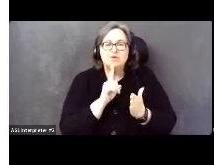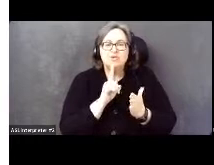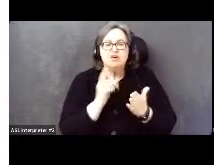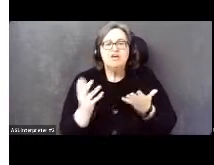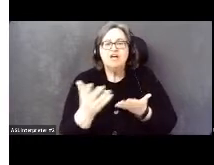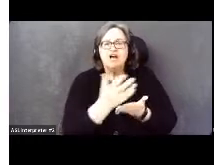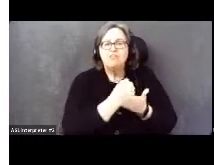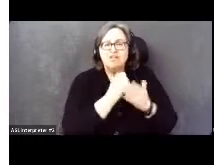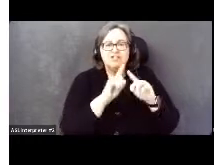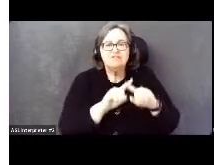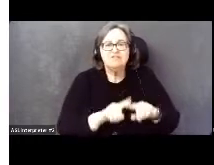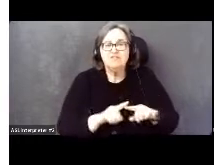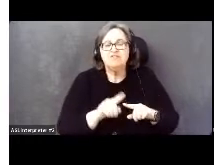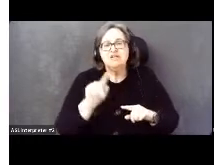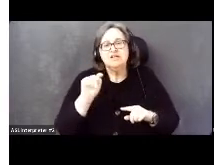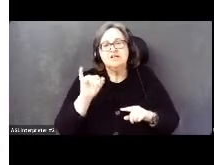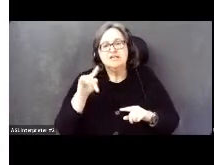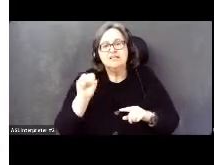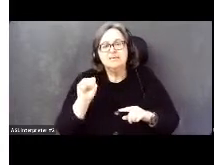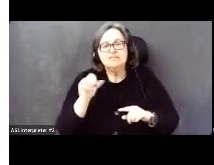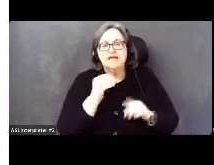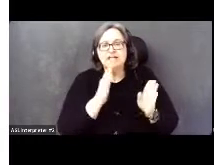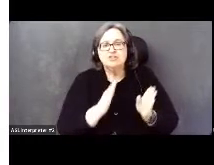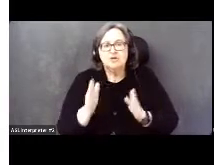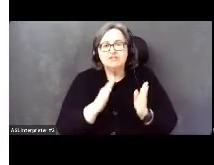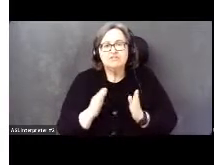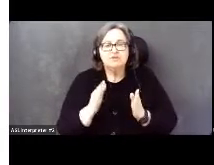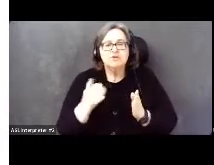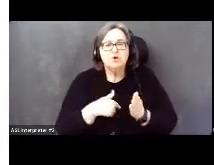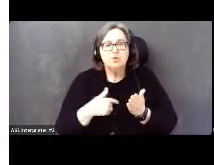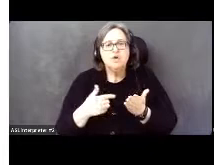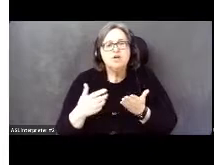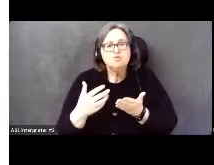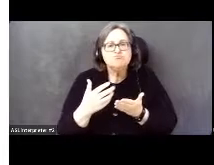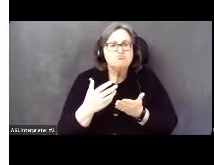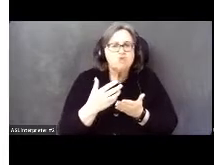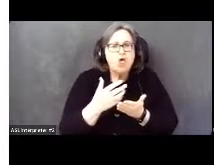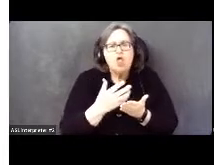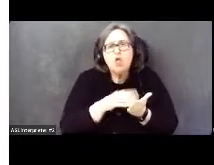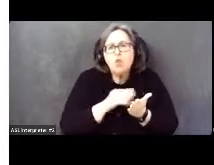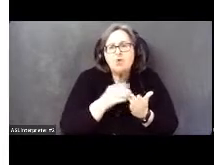a variety of tips and strategies that have been gained from learning from all of the other states that have been doing good